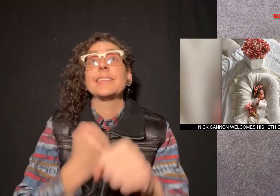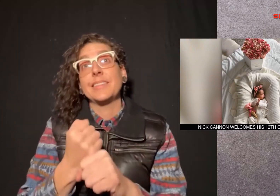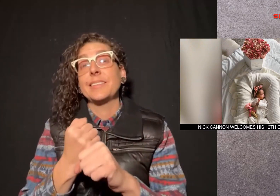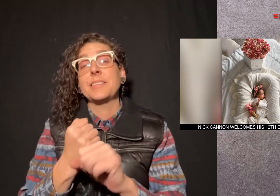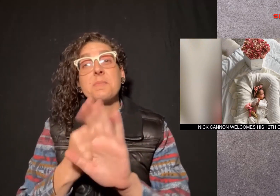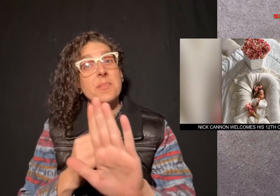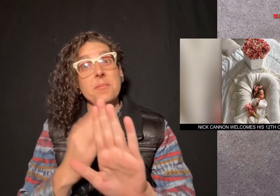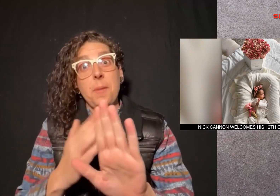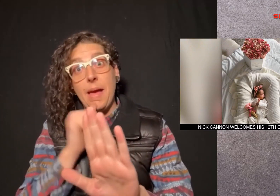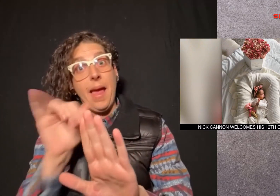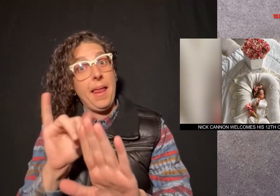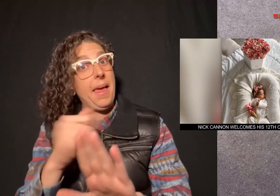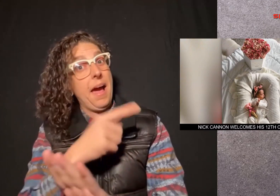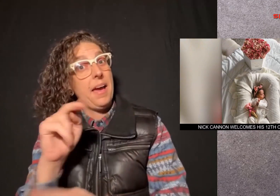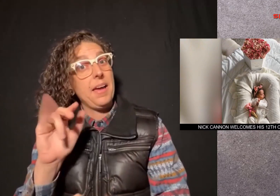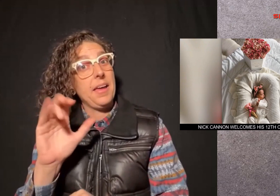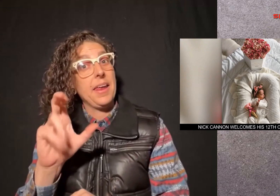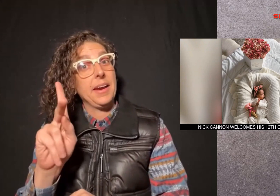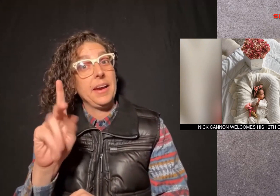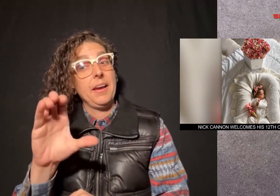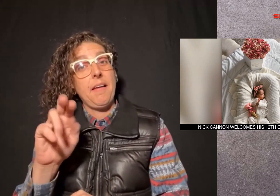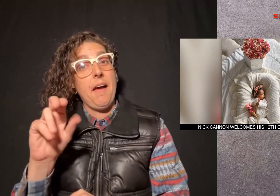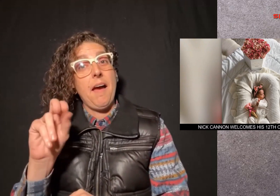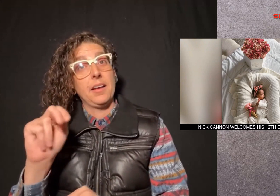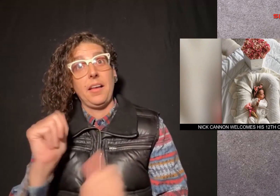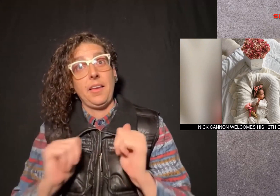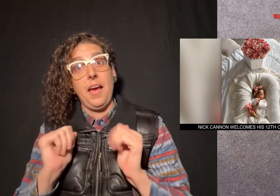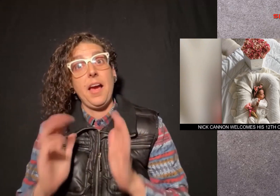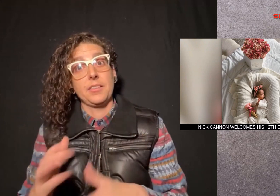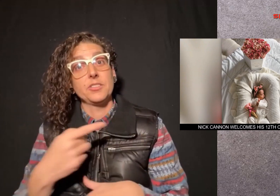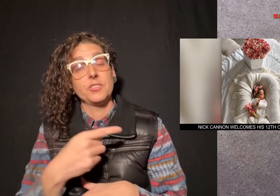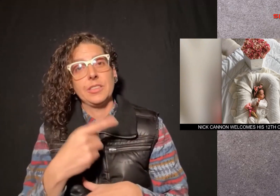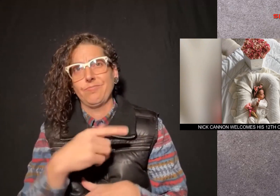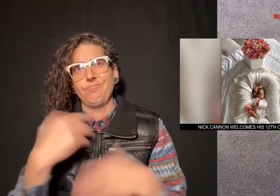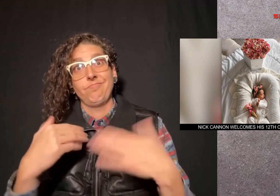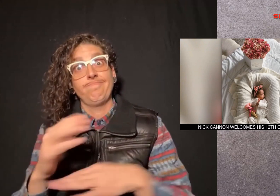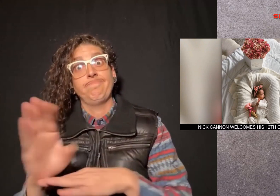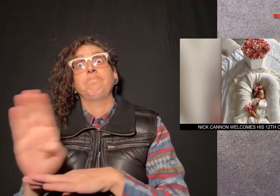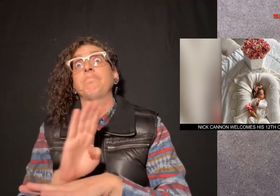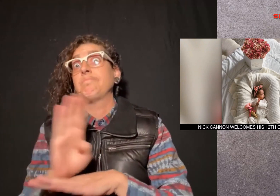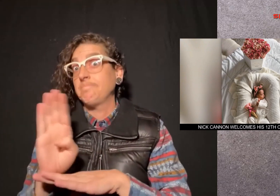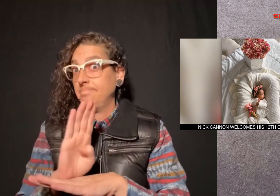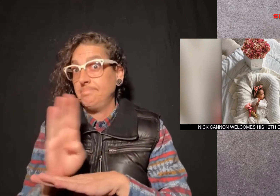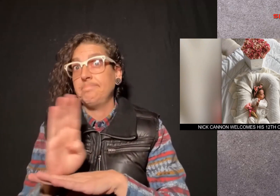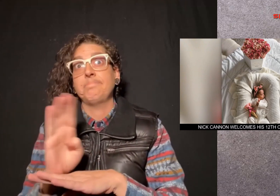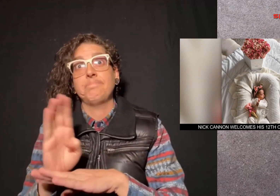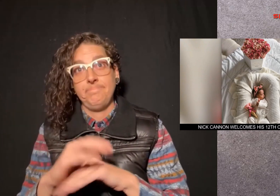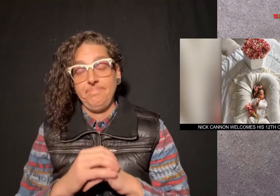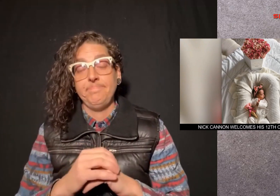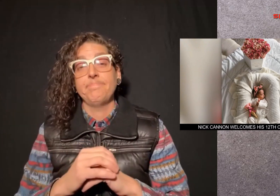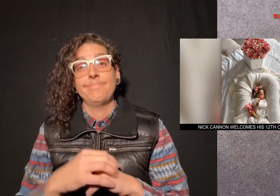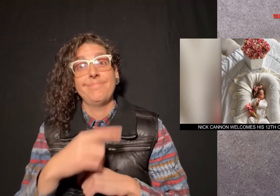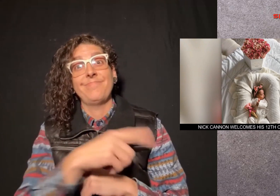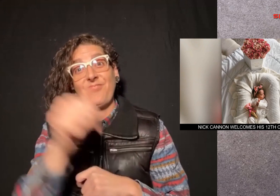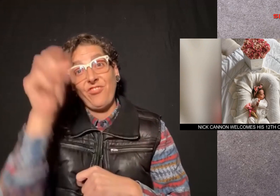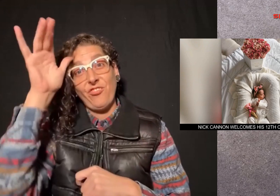you may have been busy this year but probably not as busy as actor Nick Cannon he fathered